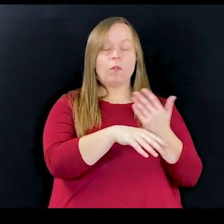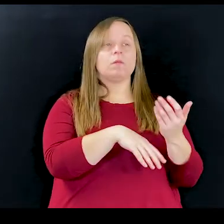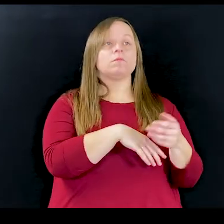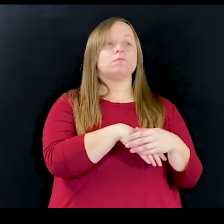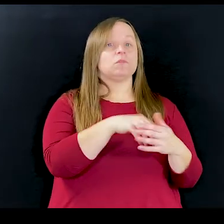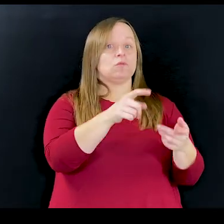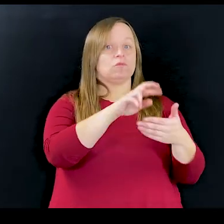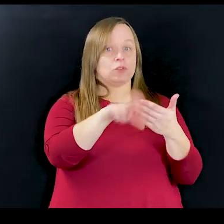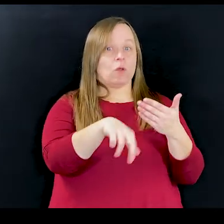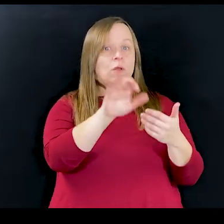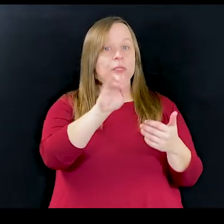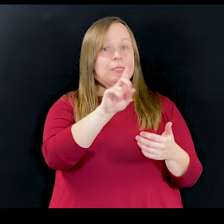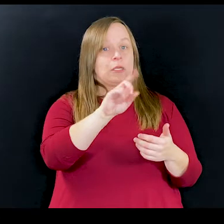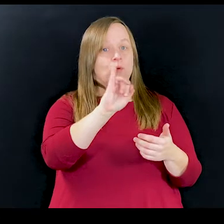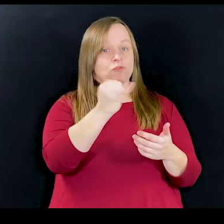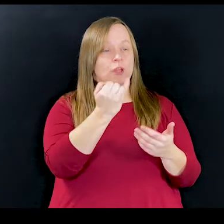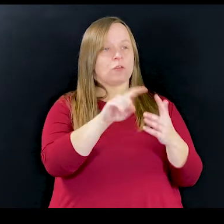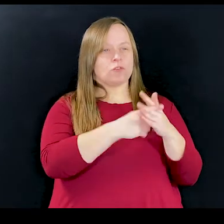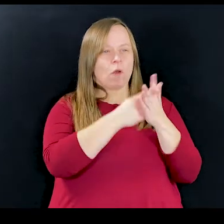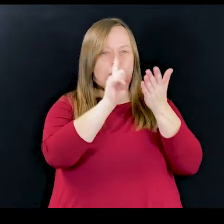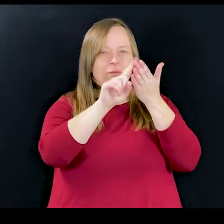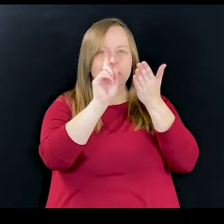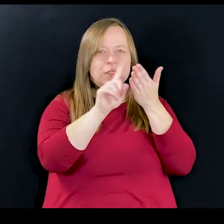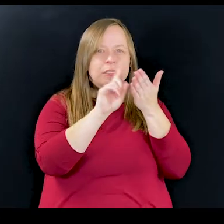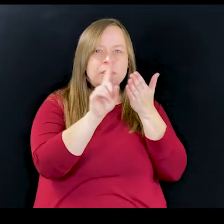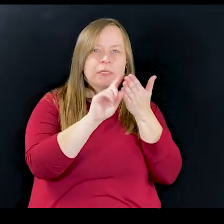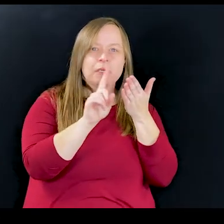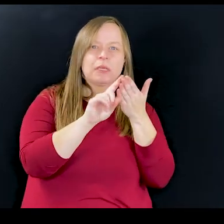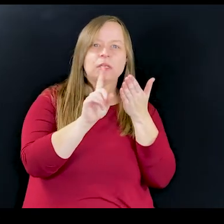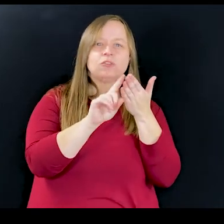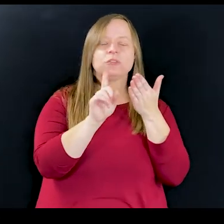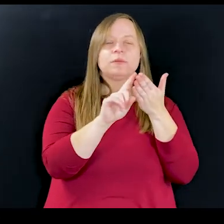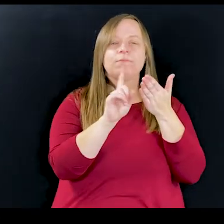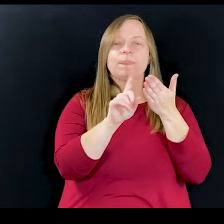And as a result, the DOJ started an investigation.